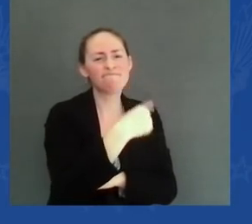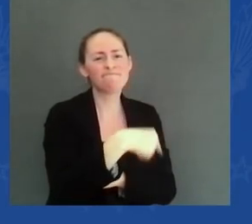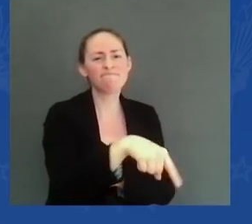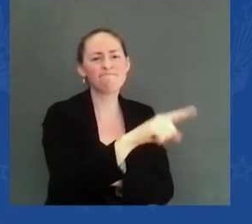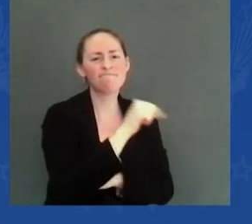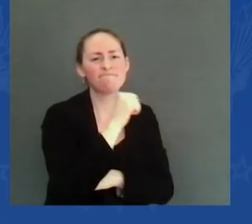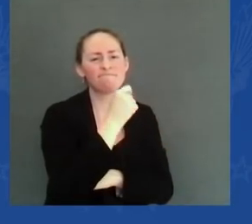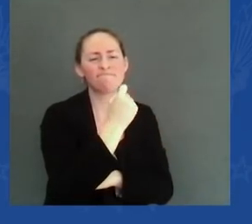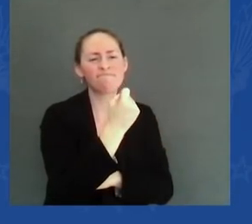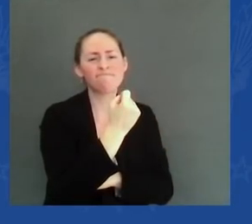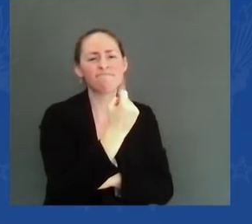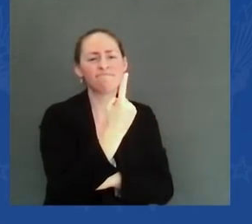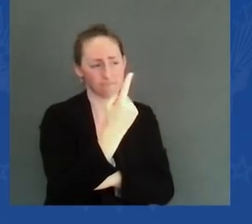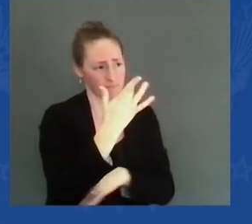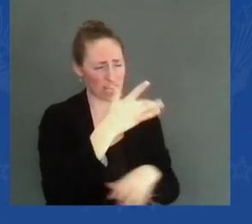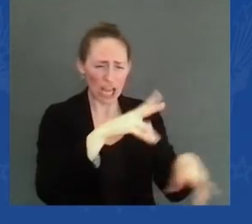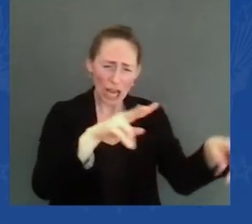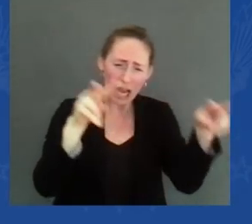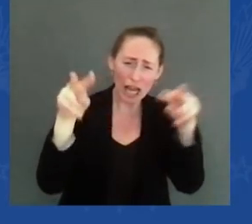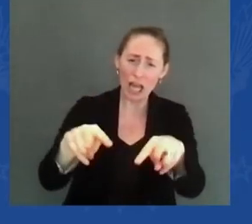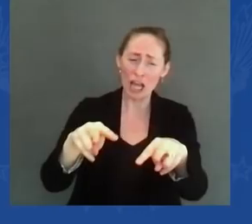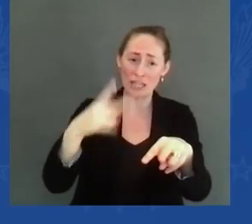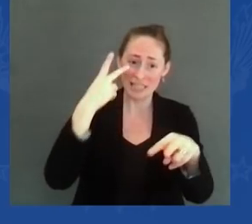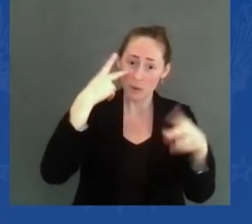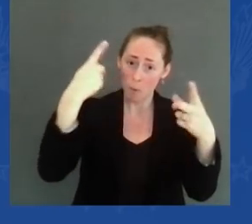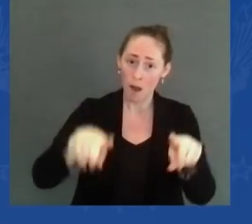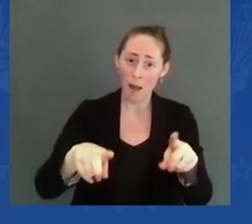testing the aging infrastructure and taking lives.